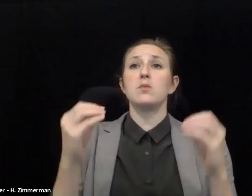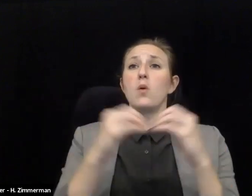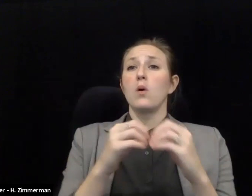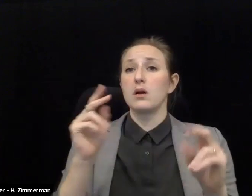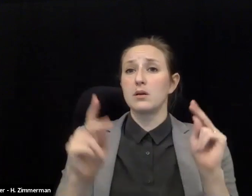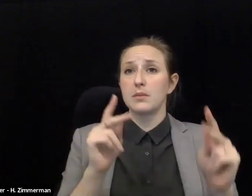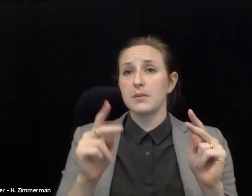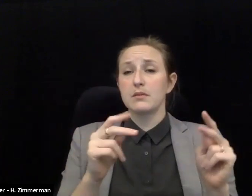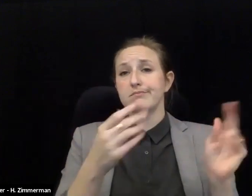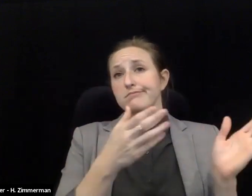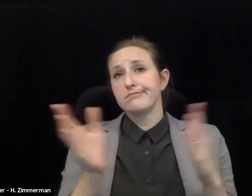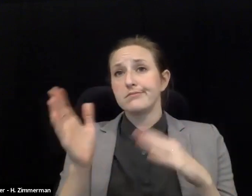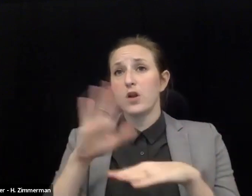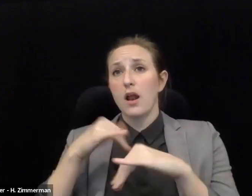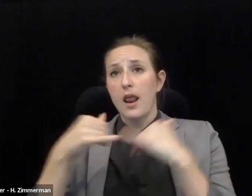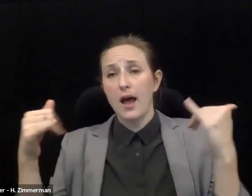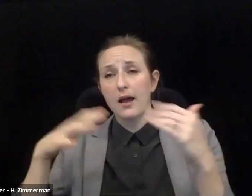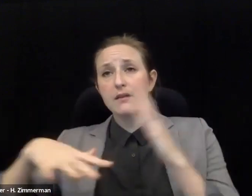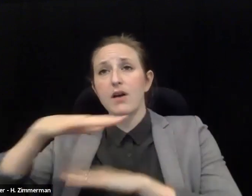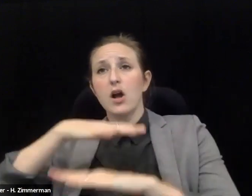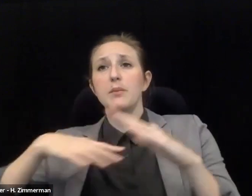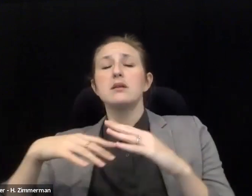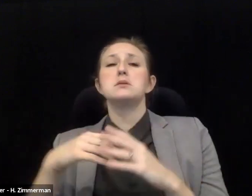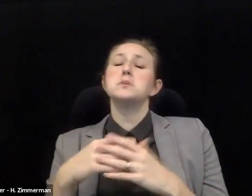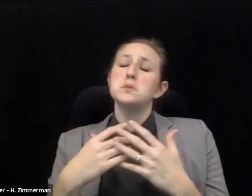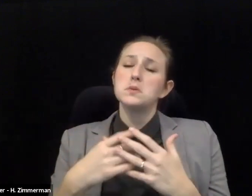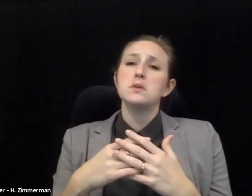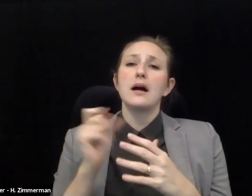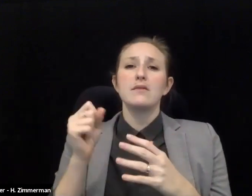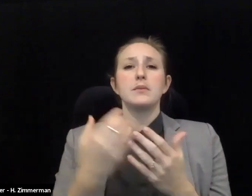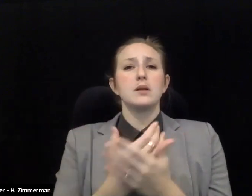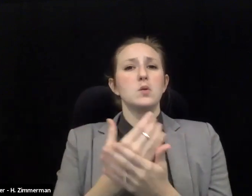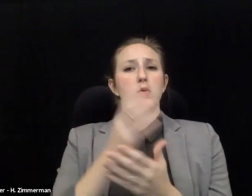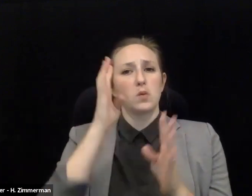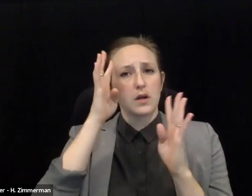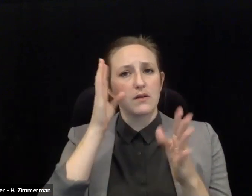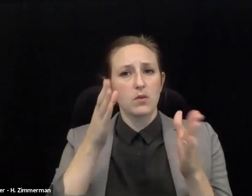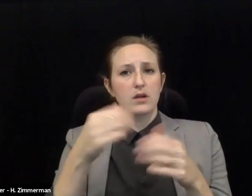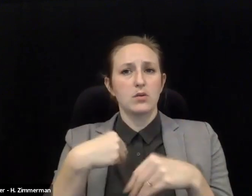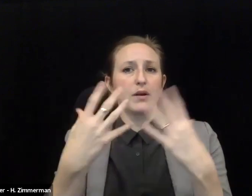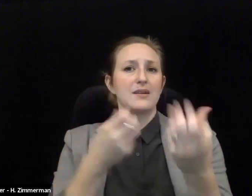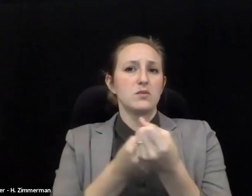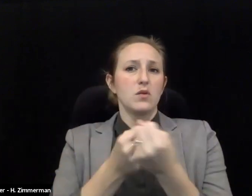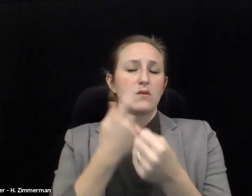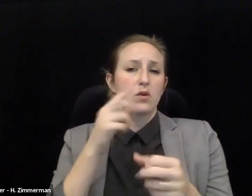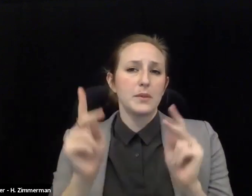to different virtual environments. We're going to need to come up with a new and creative ways to provide support to people.